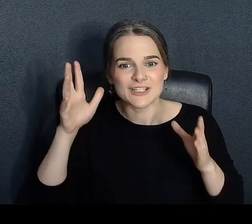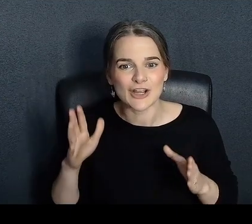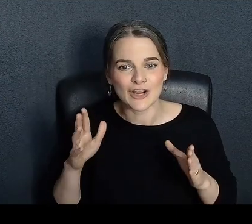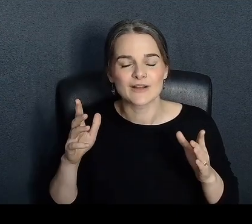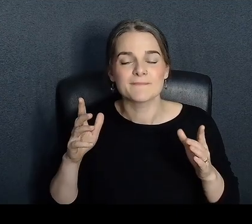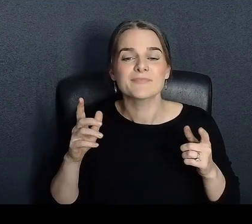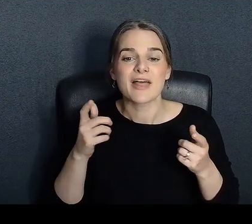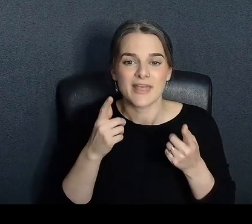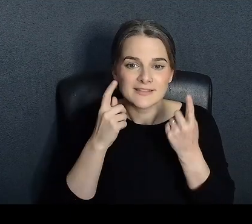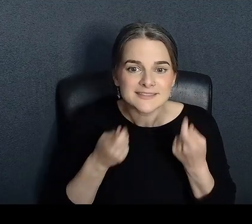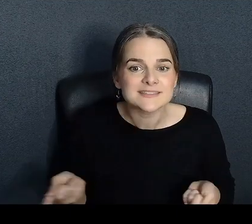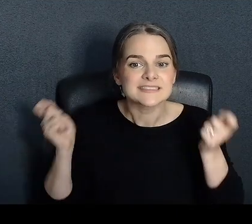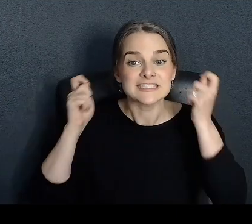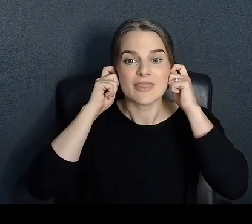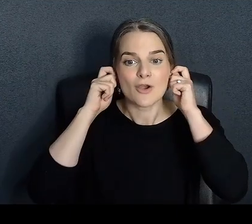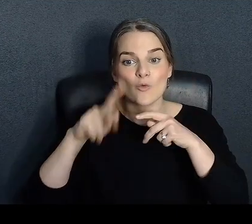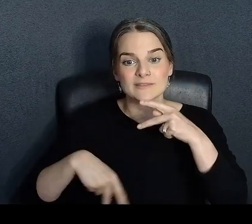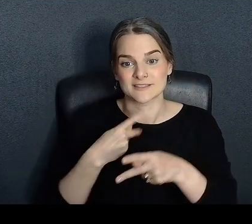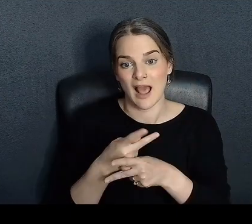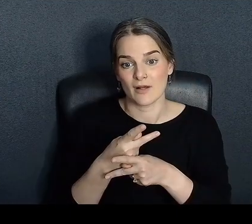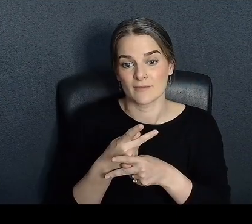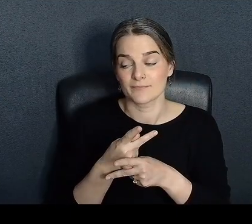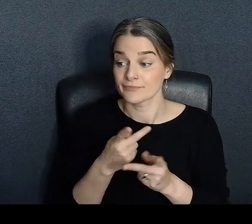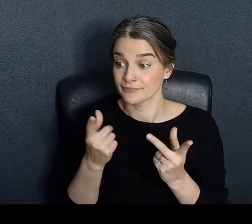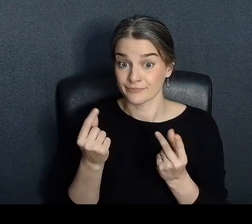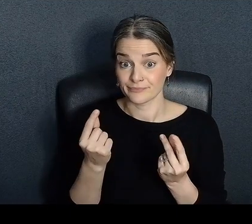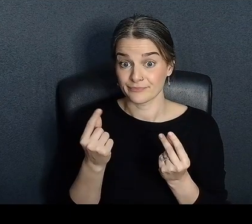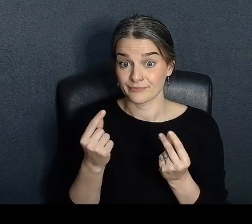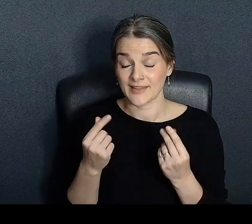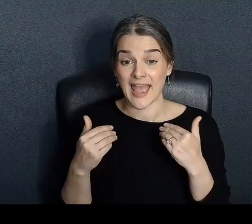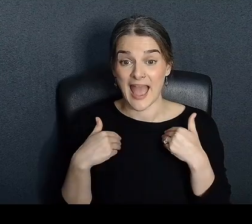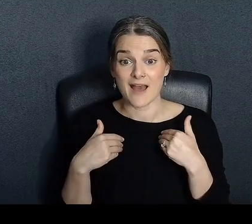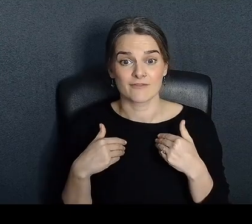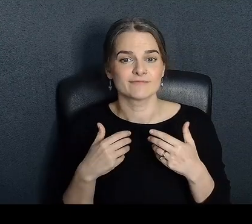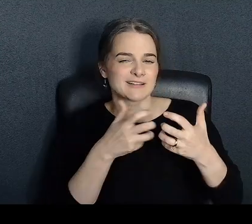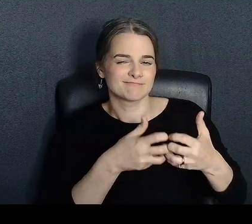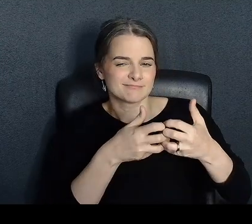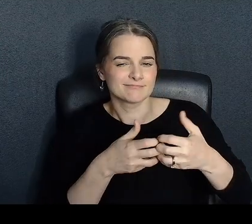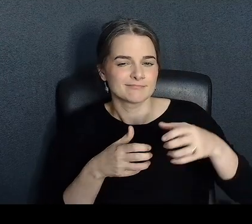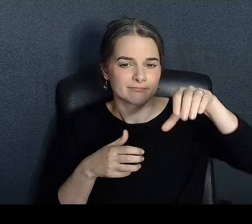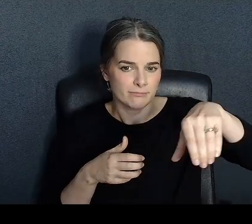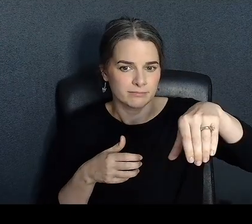And basically, there is a transmitter you place by the television, and that transmits the sound